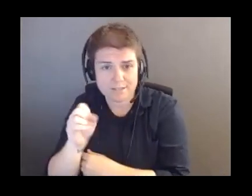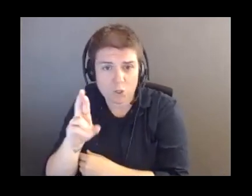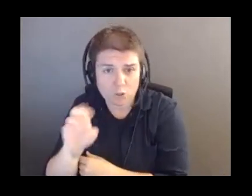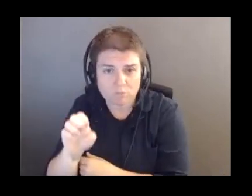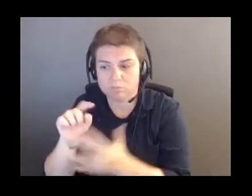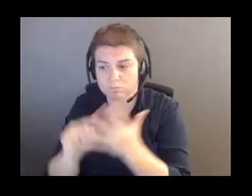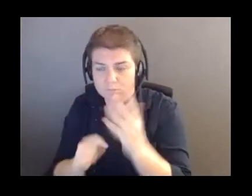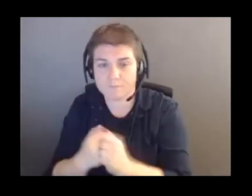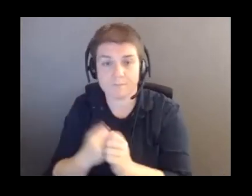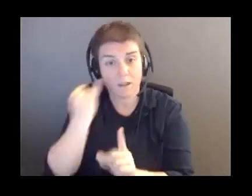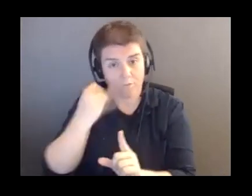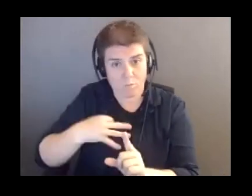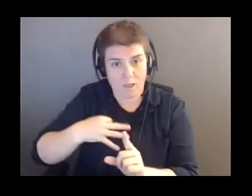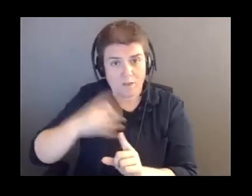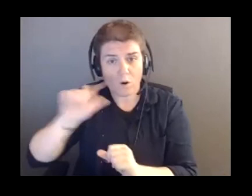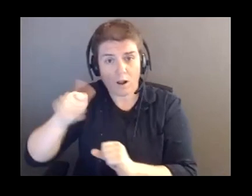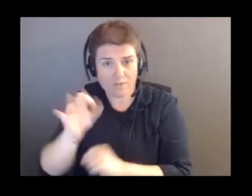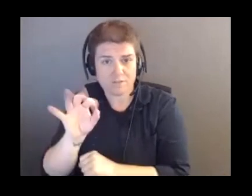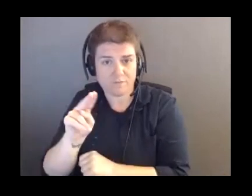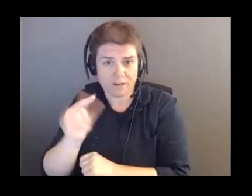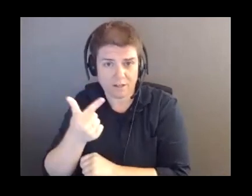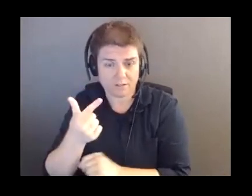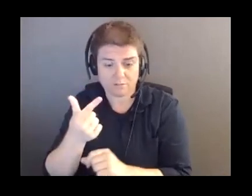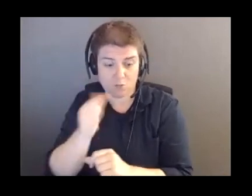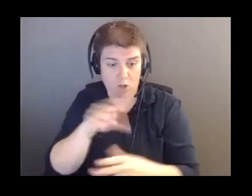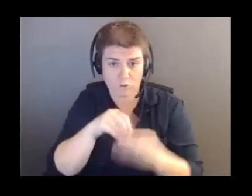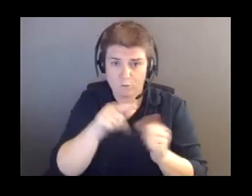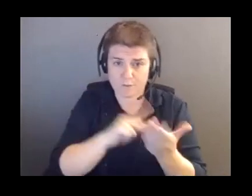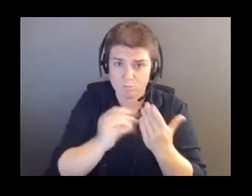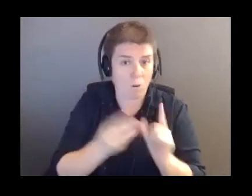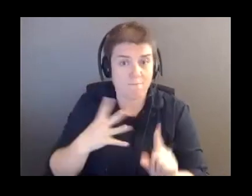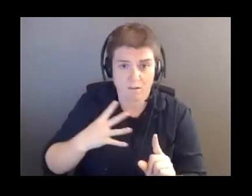for additional funding outside of this program, but it won't be confirmed before the deadline.